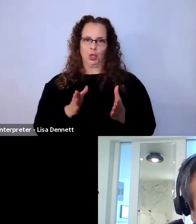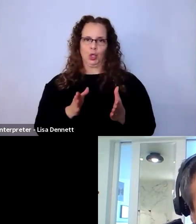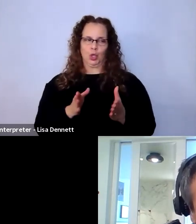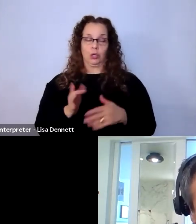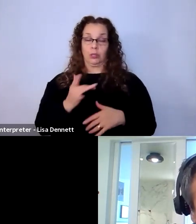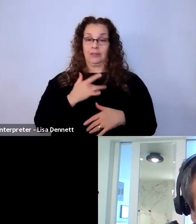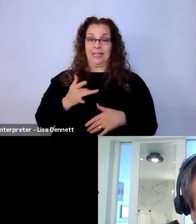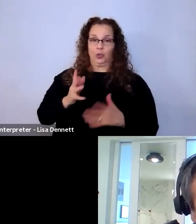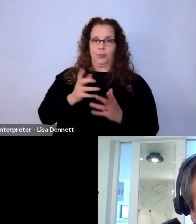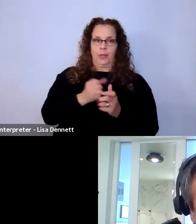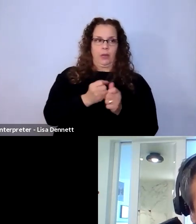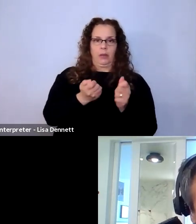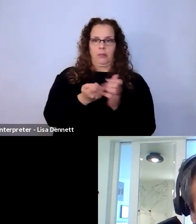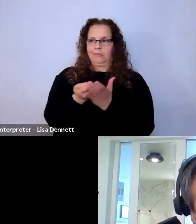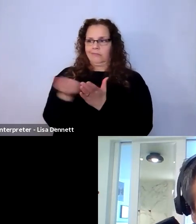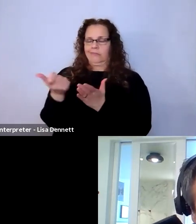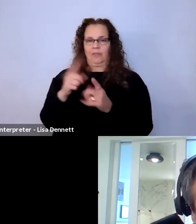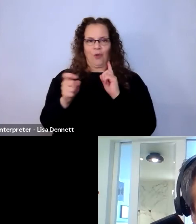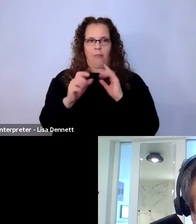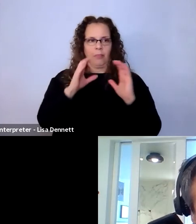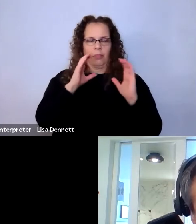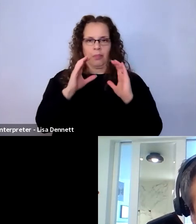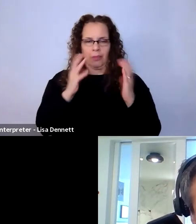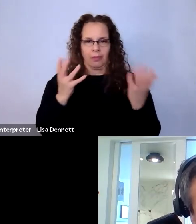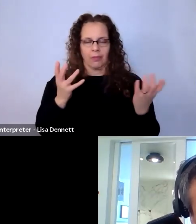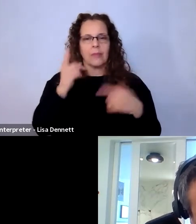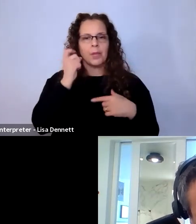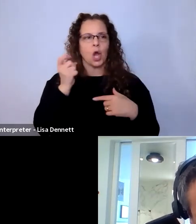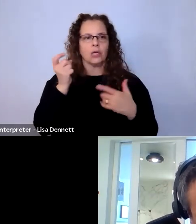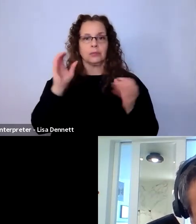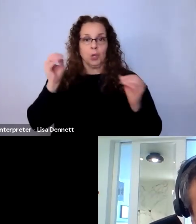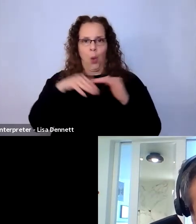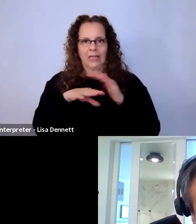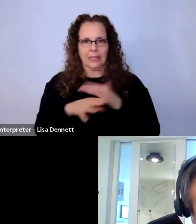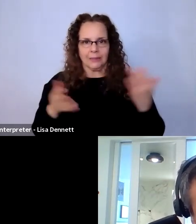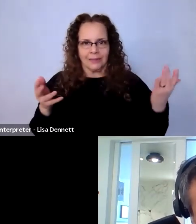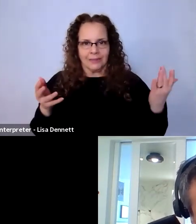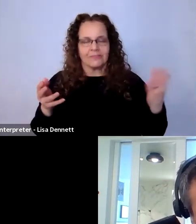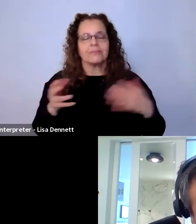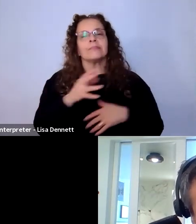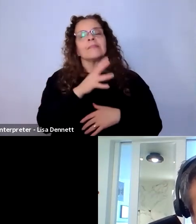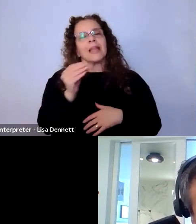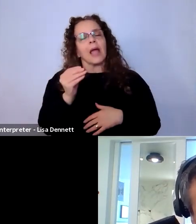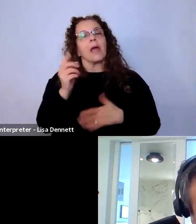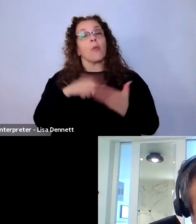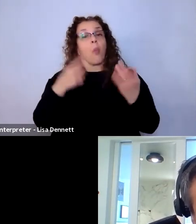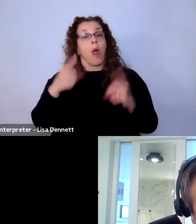because of inaccessibility and then, as a result of this. Lots of companies have improved their accessibility have improved